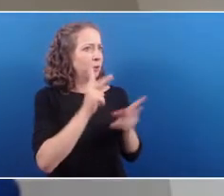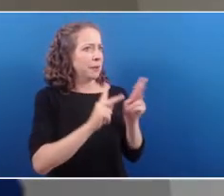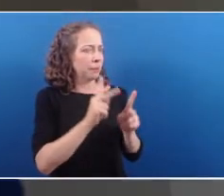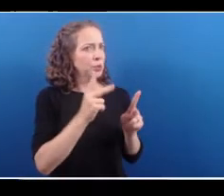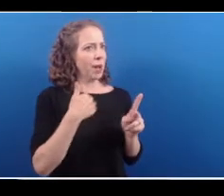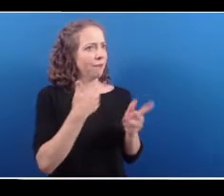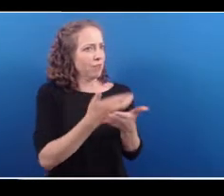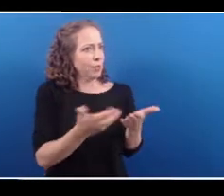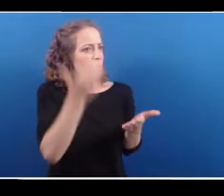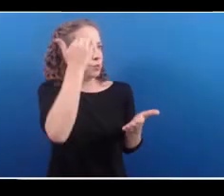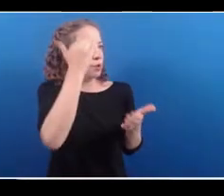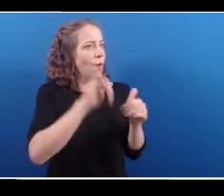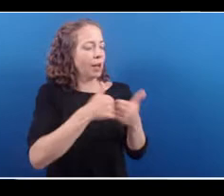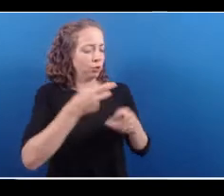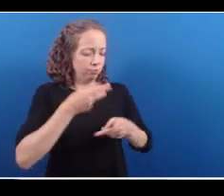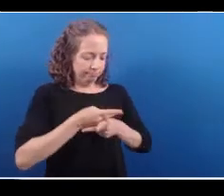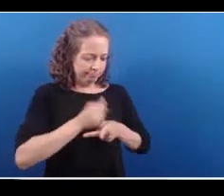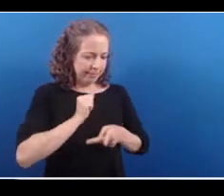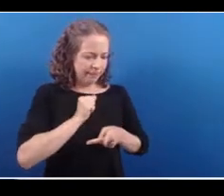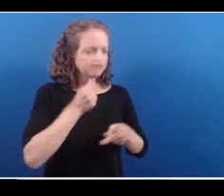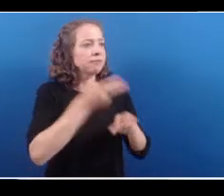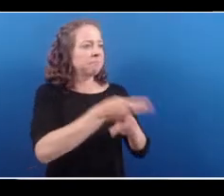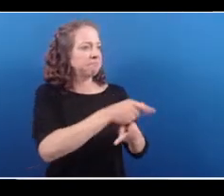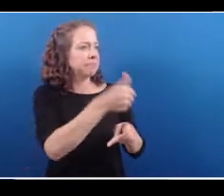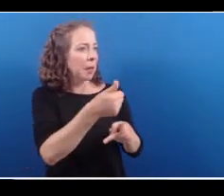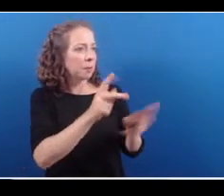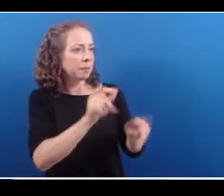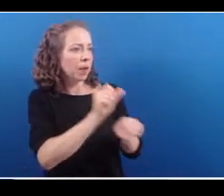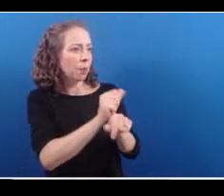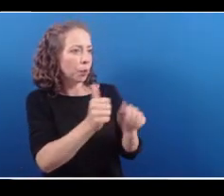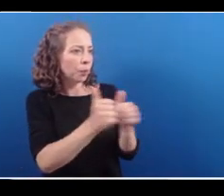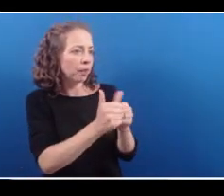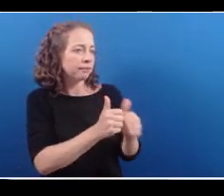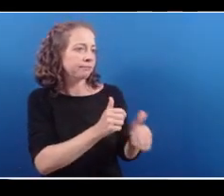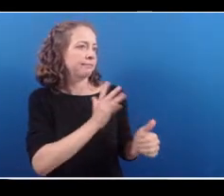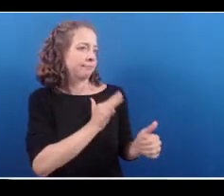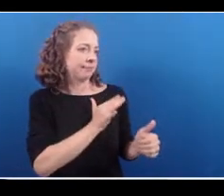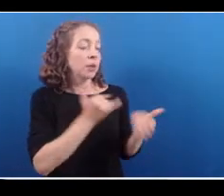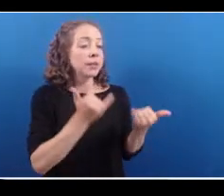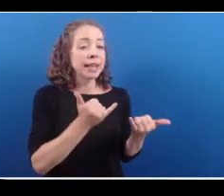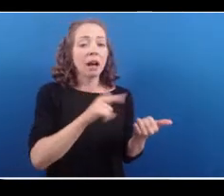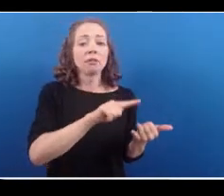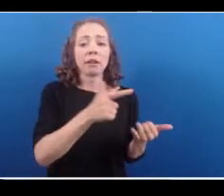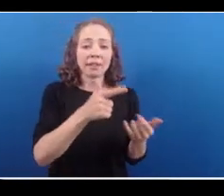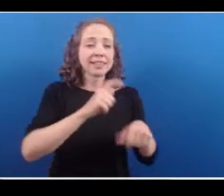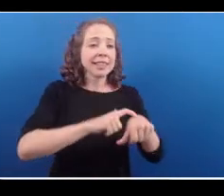So, with that, it is now time for us to switch to Q and A for some of the questions that